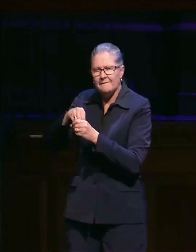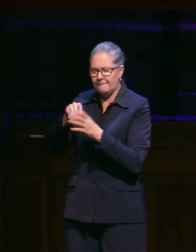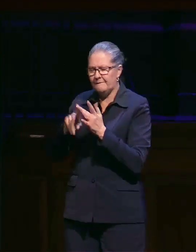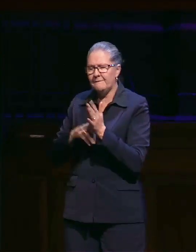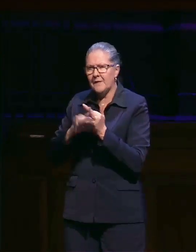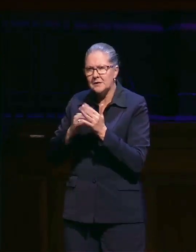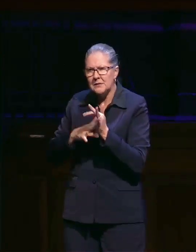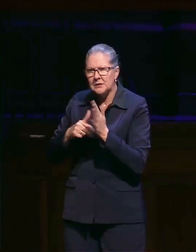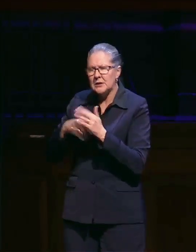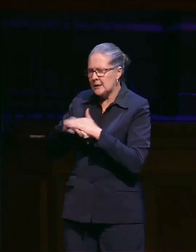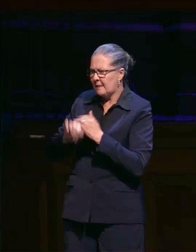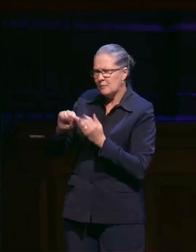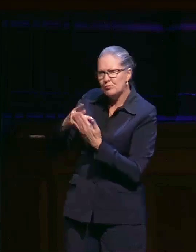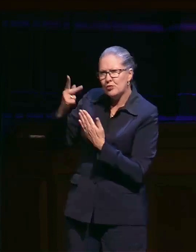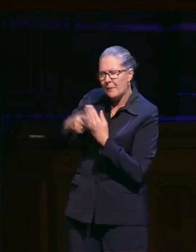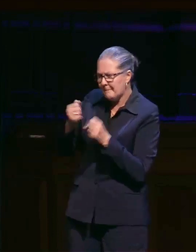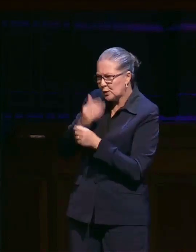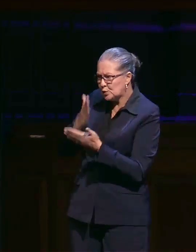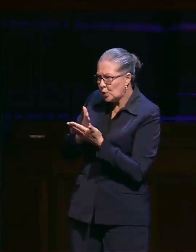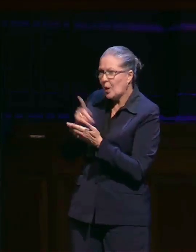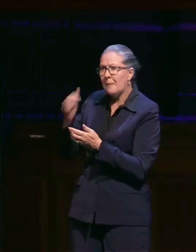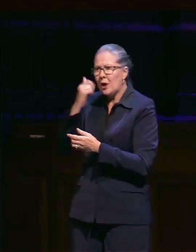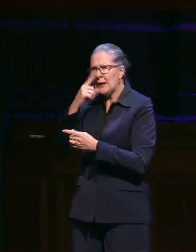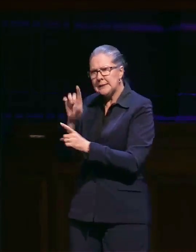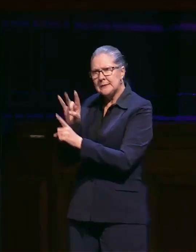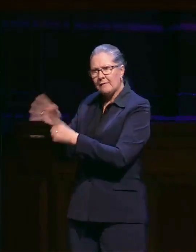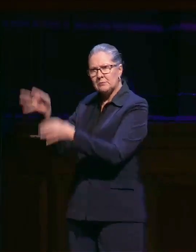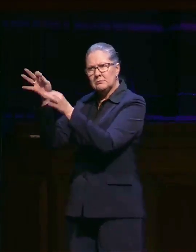which supports Marty to determine their own needs and desired well-being